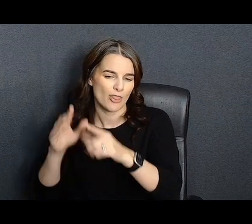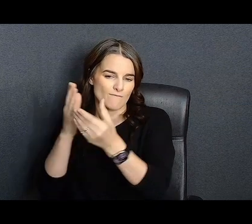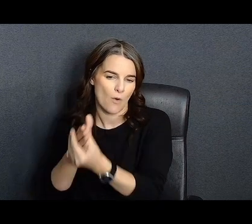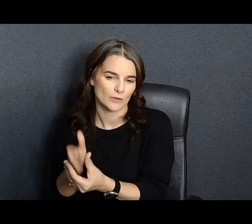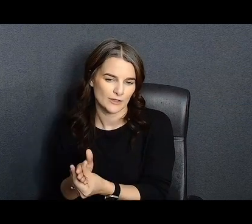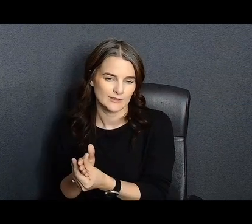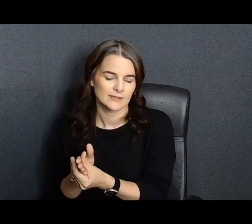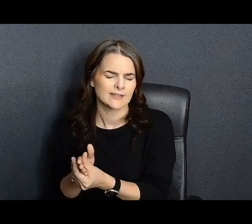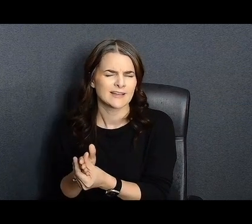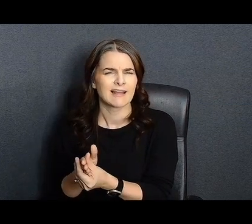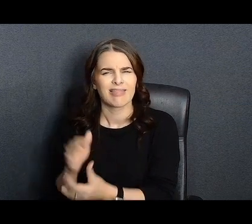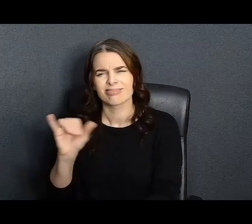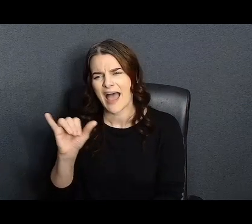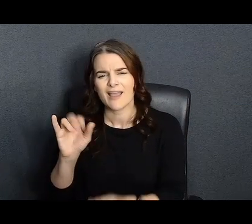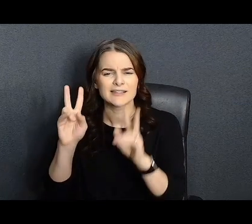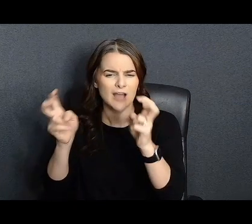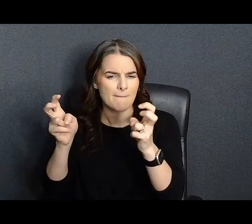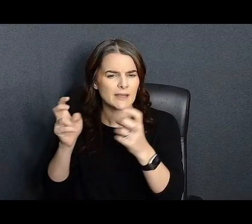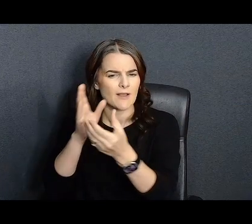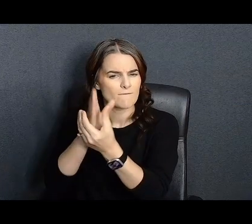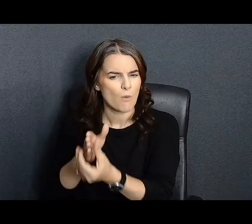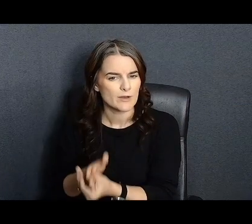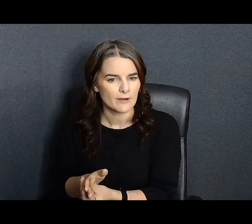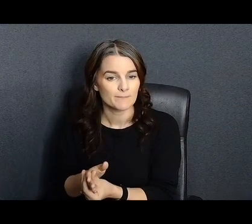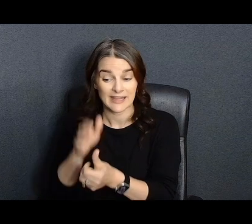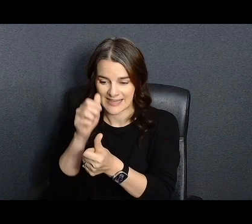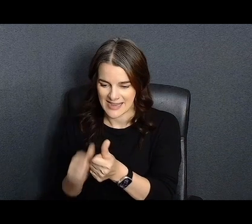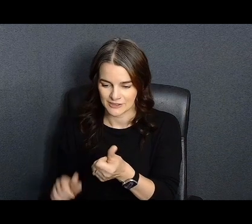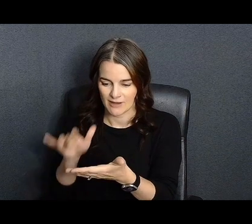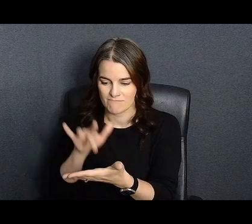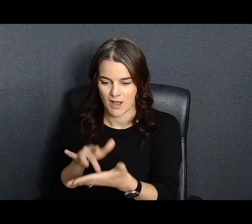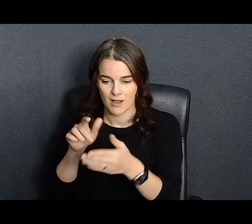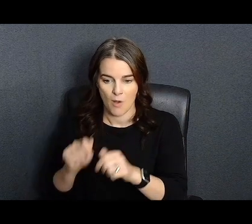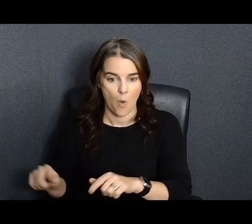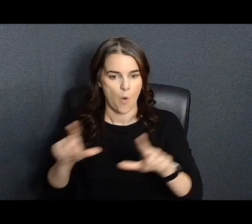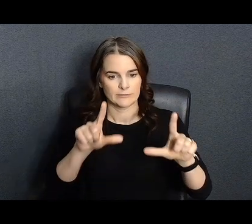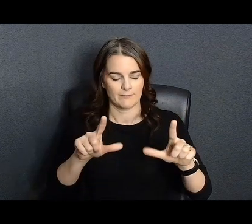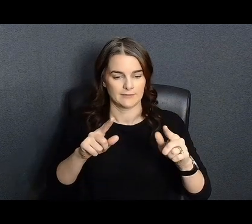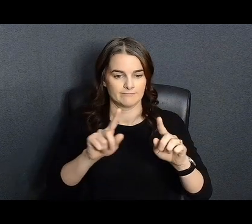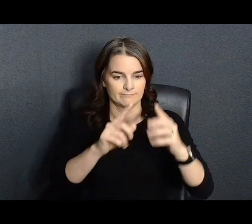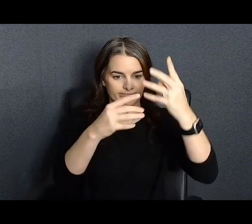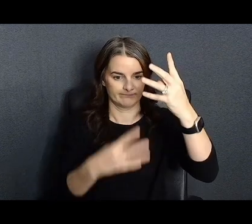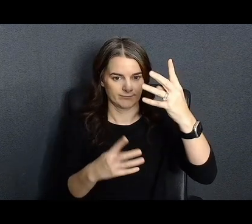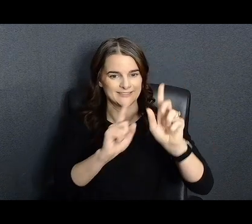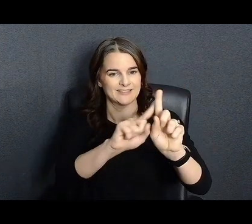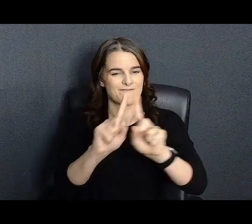Like the topics folder, each folder opens up different vocabulary related to that concept.